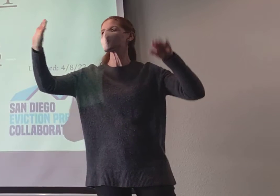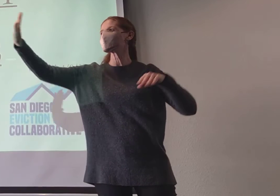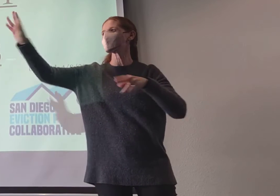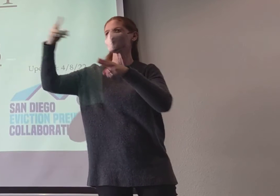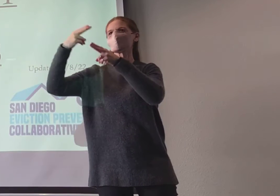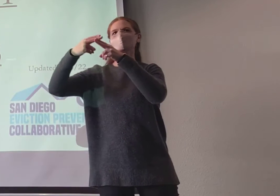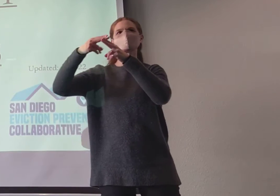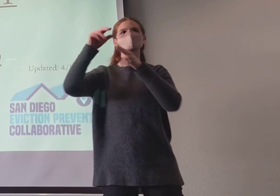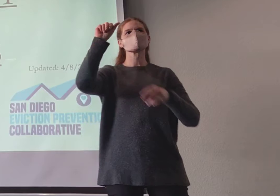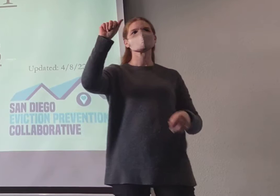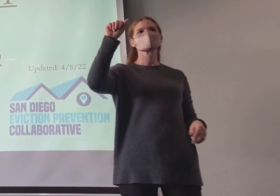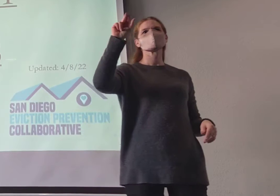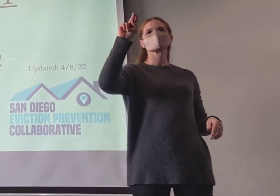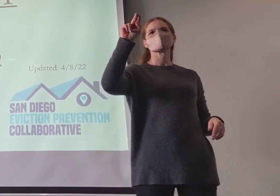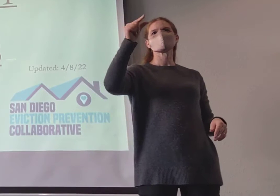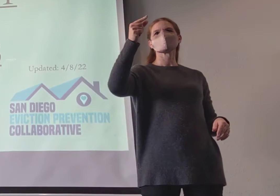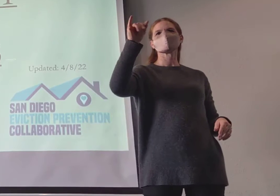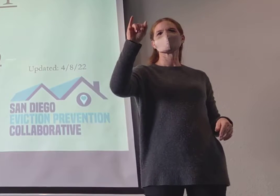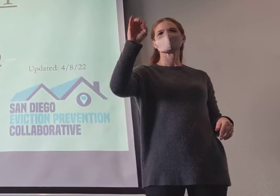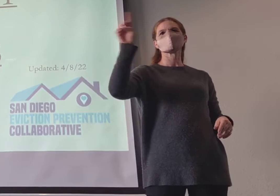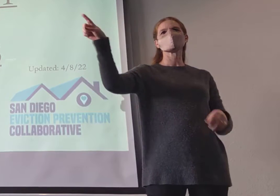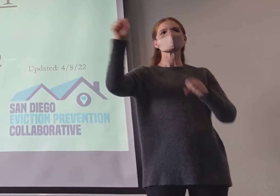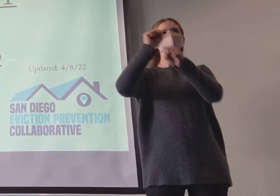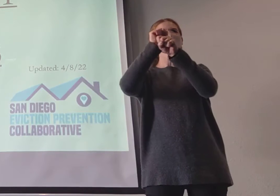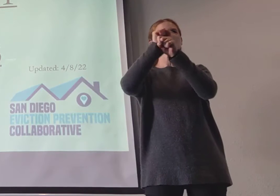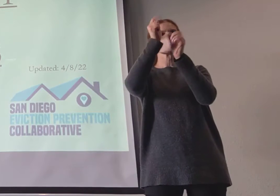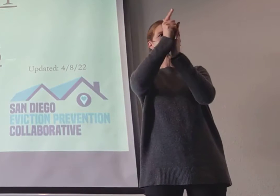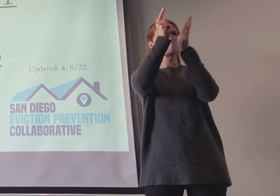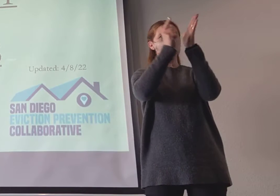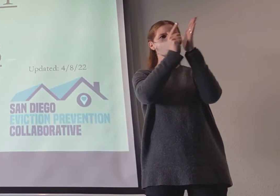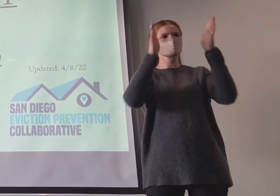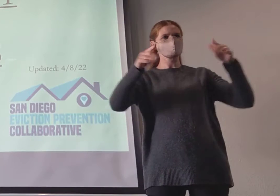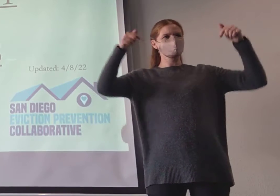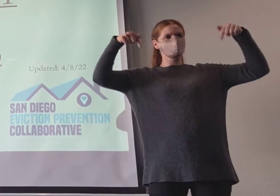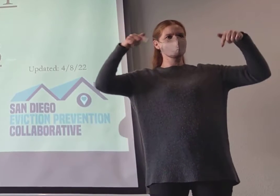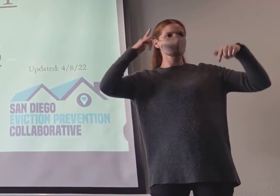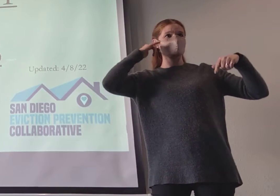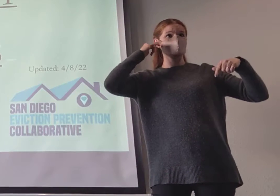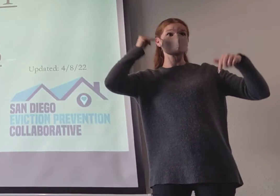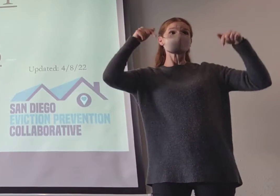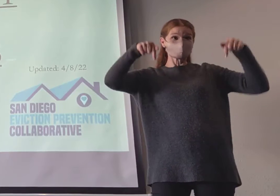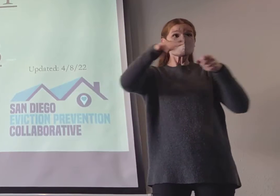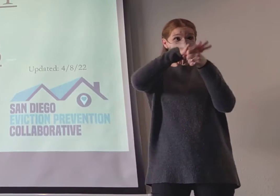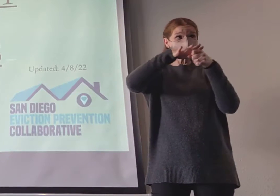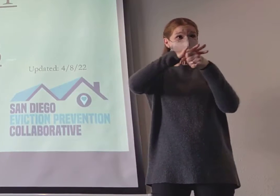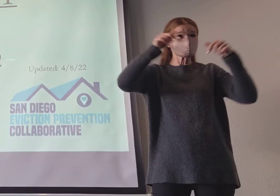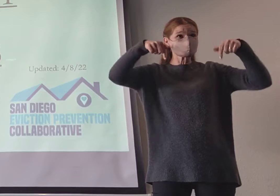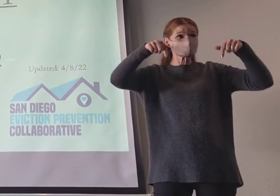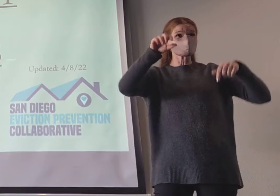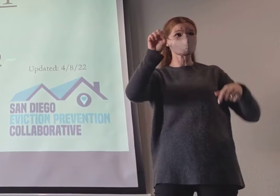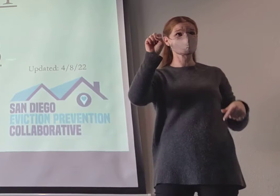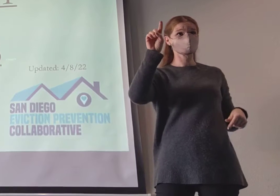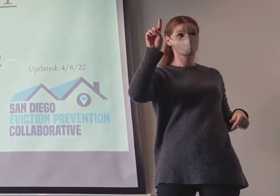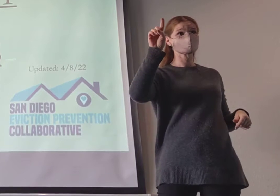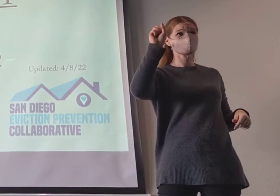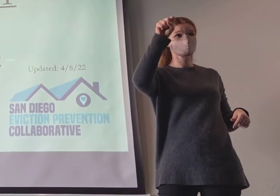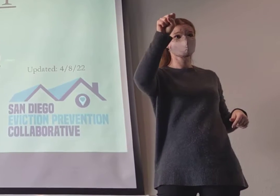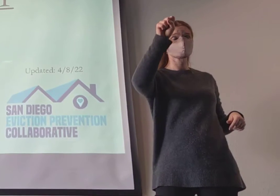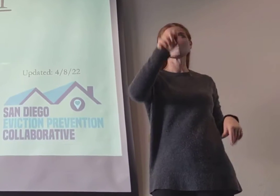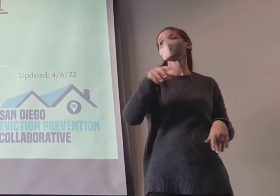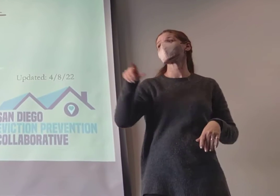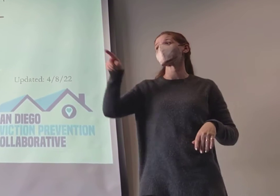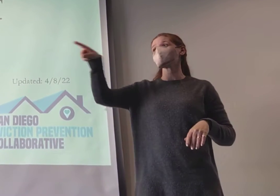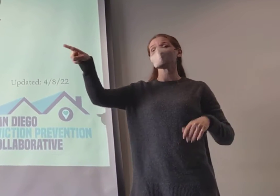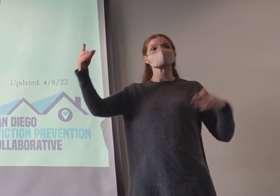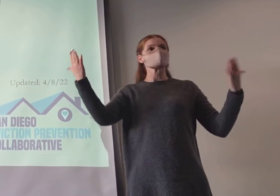I'm an attorney here in California in San Diego, and I'm here to talk about Landlord-Tenant